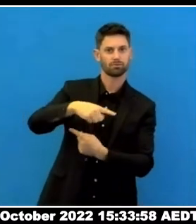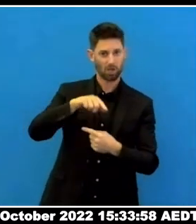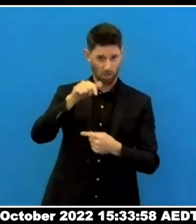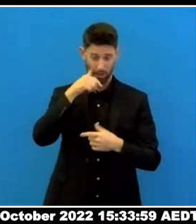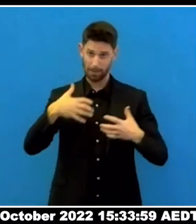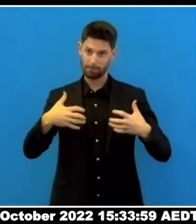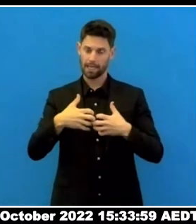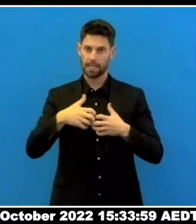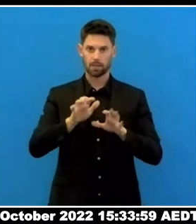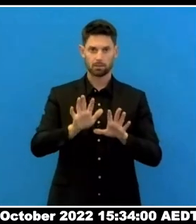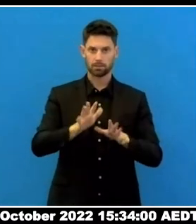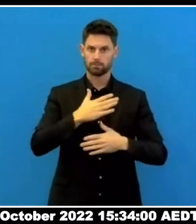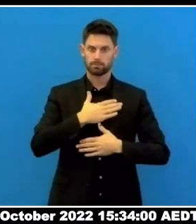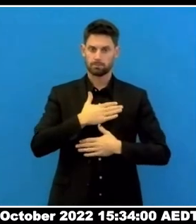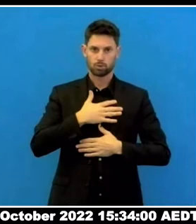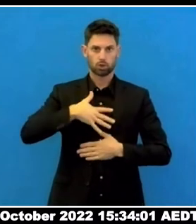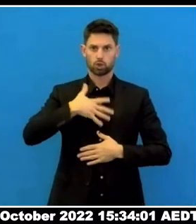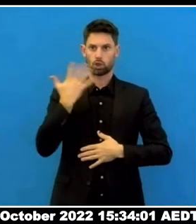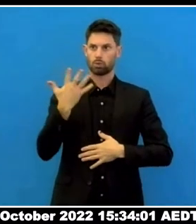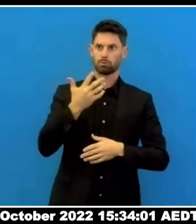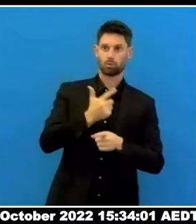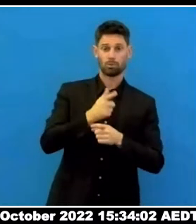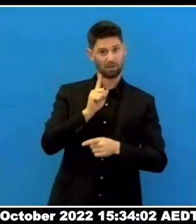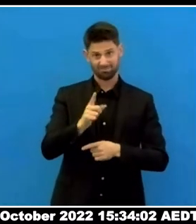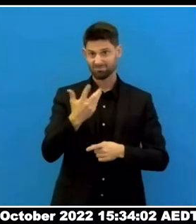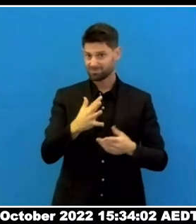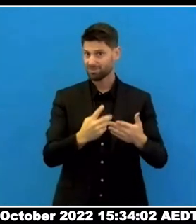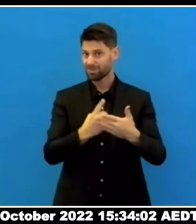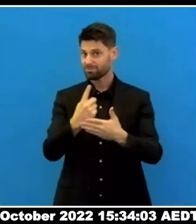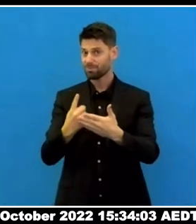to talk about, of the violence in the family